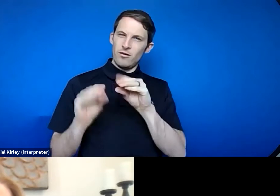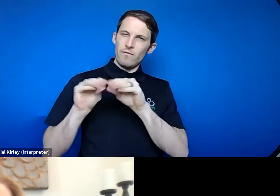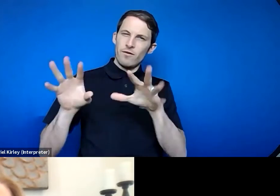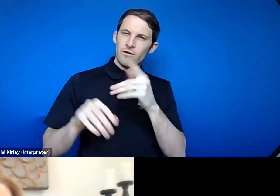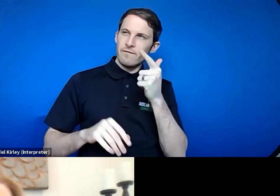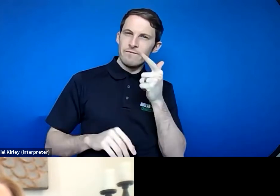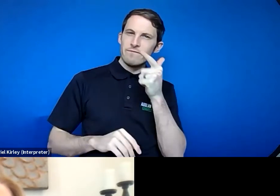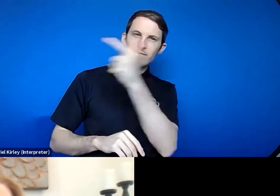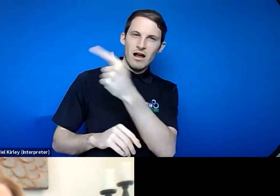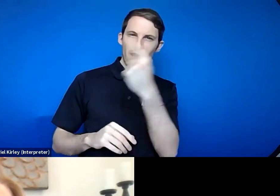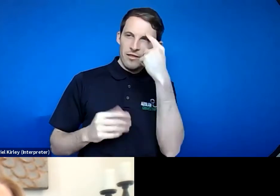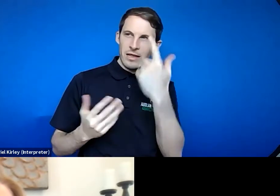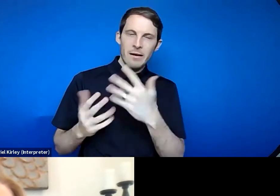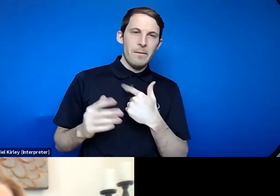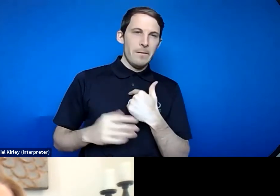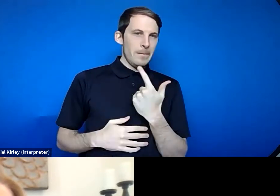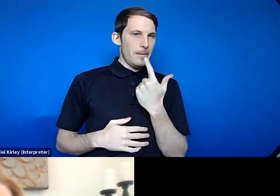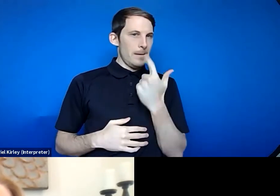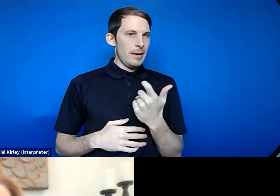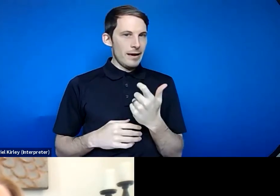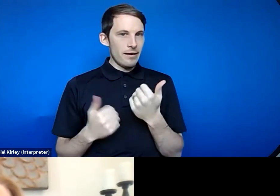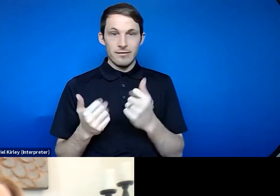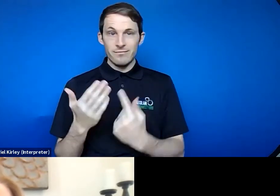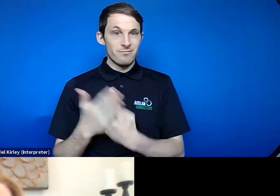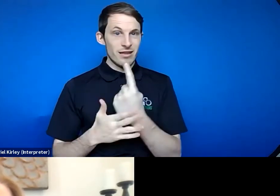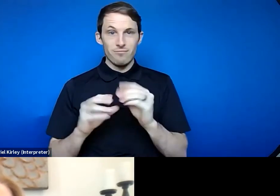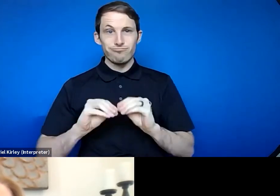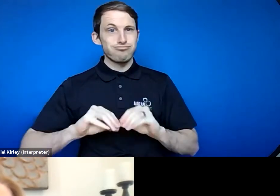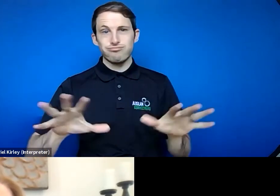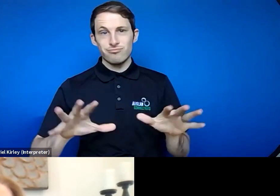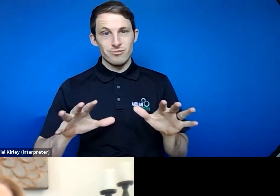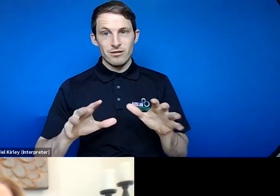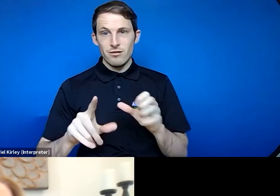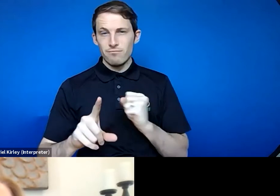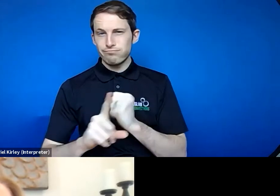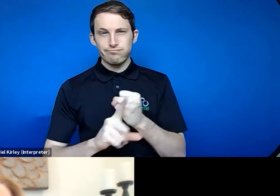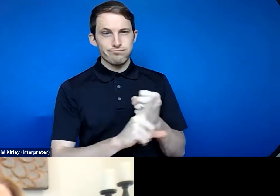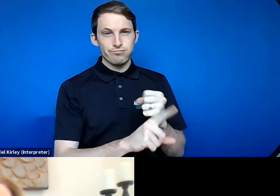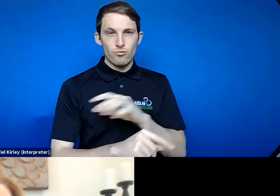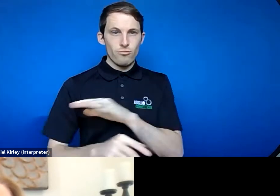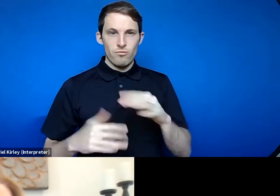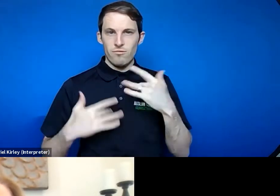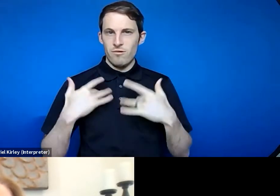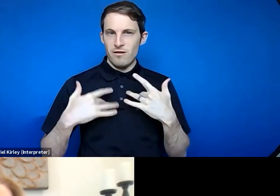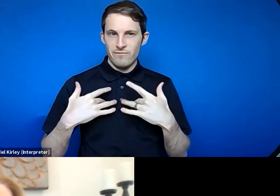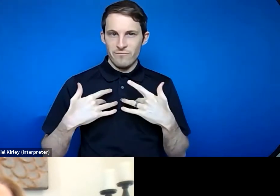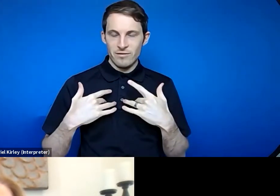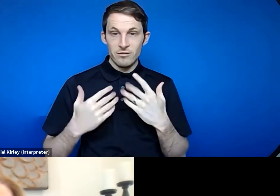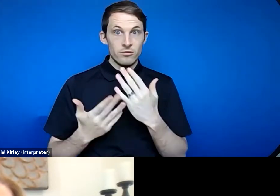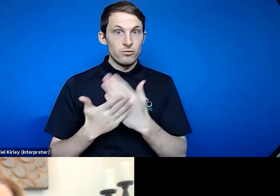then the COVID-19 pandemic took off disrupting almost every aspect of life, challenging our